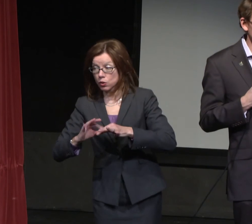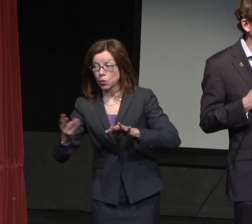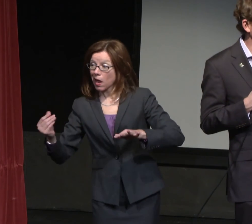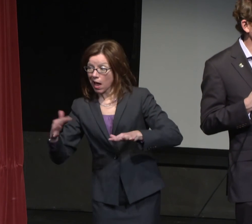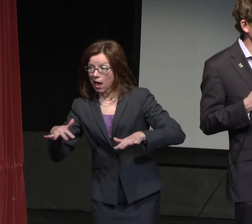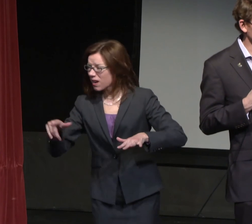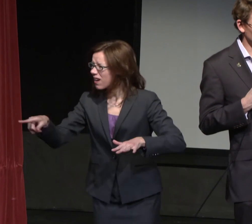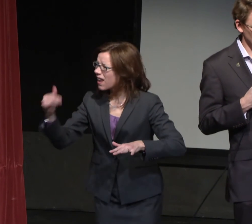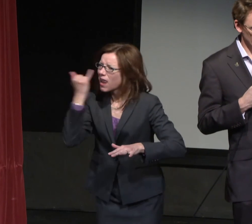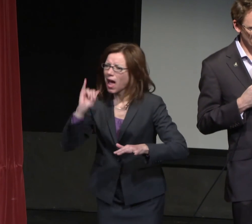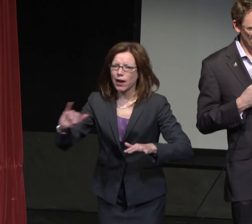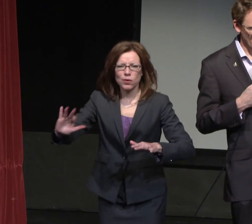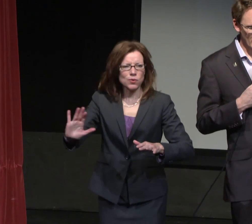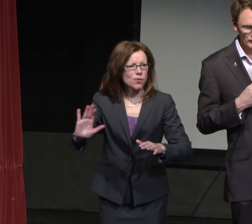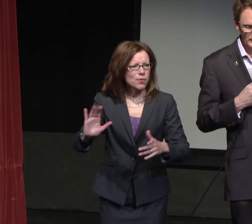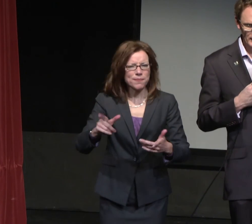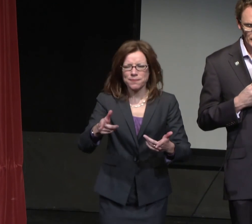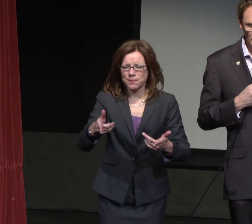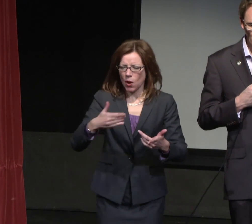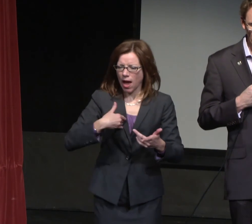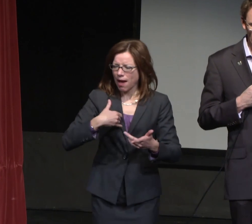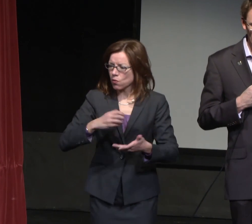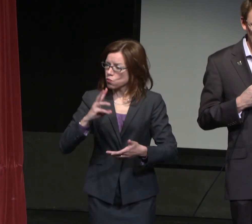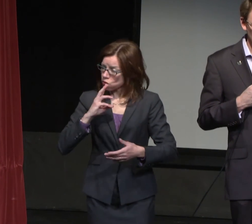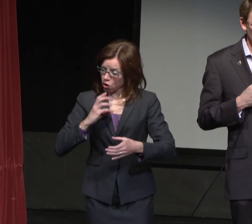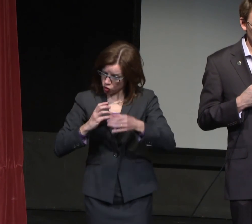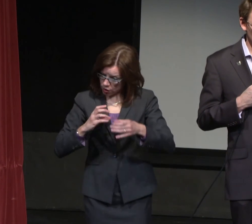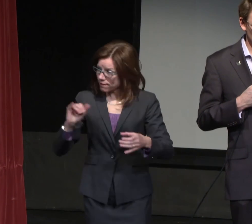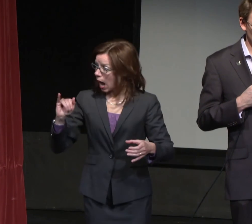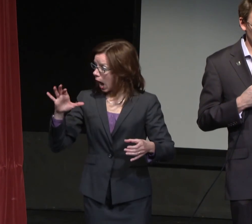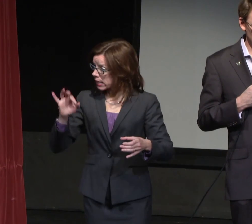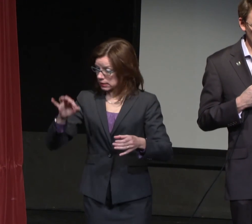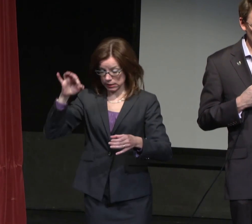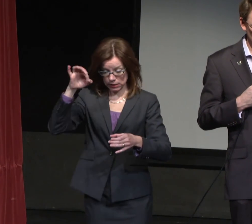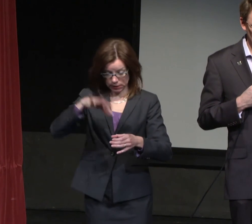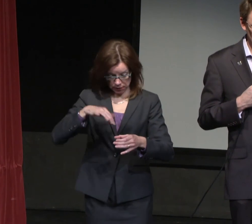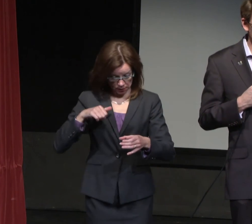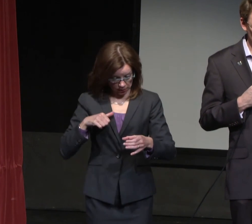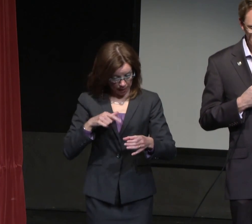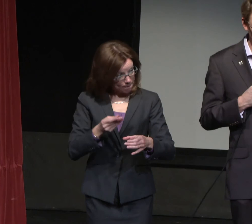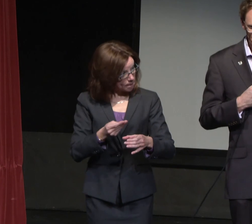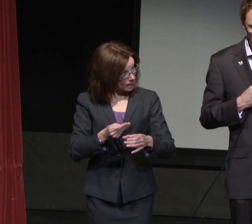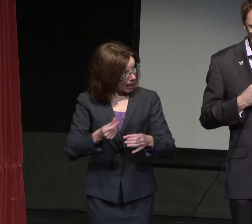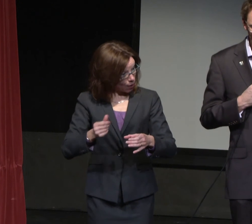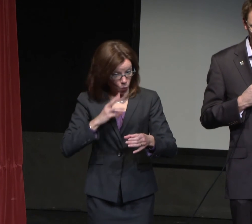in a glass of water, when it melts the water level doesn't change.